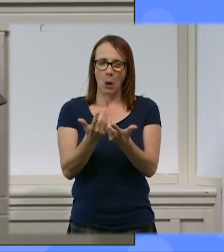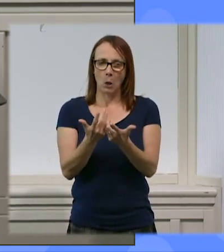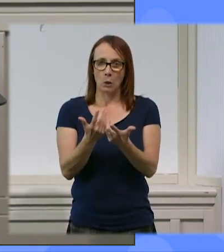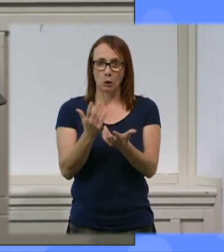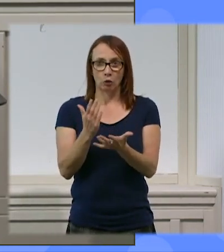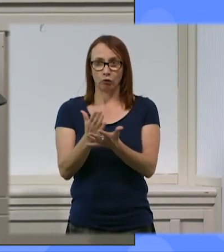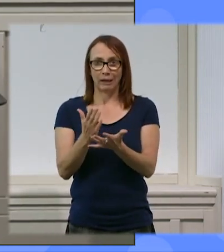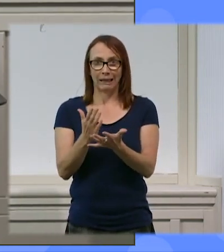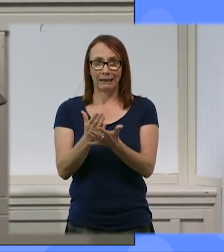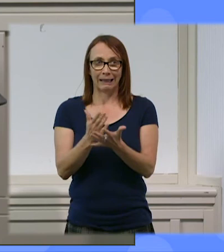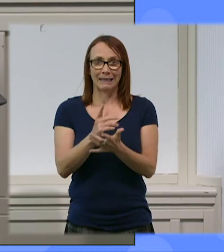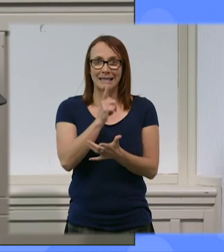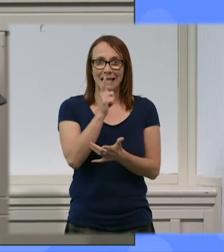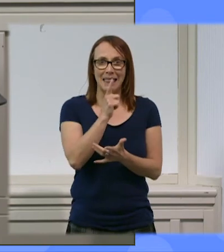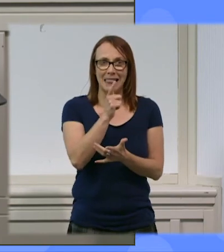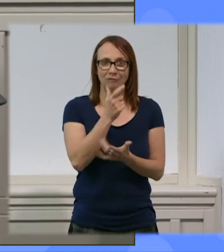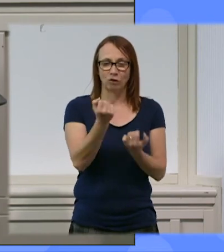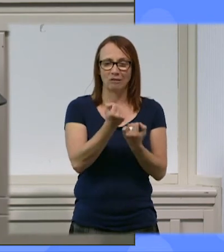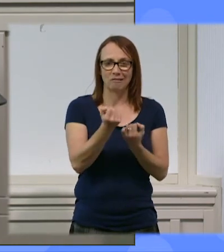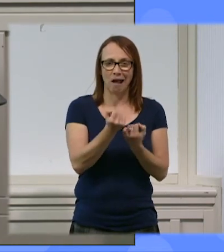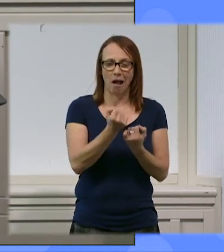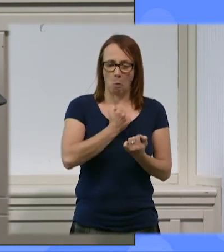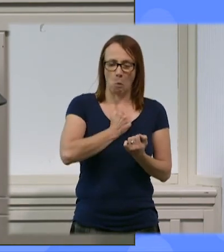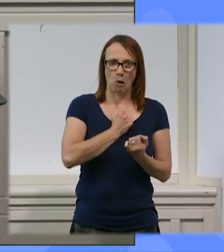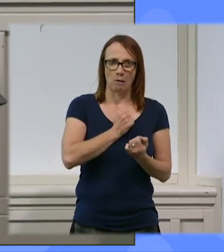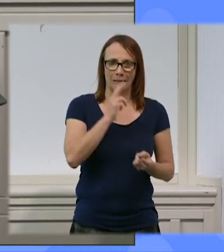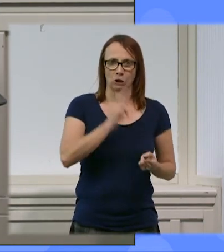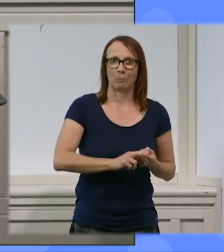yeah and there are different ways we can do that and we can also rethink how